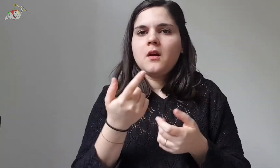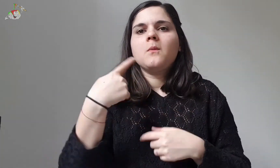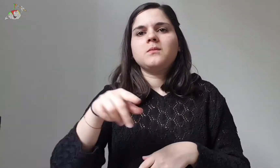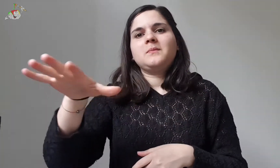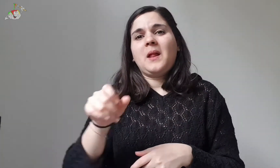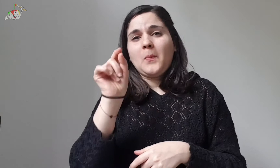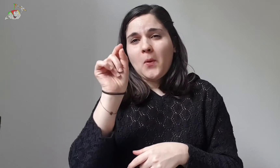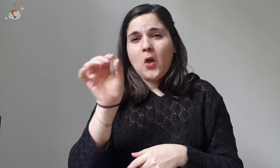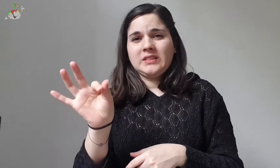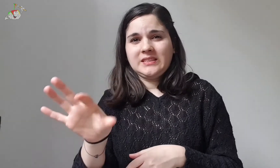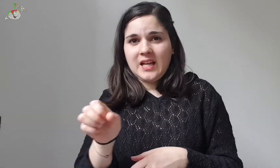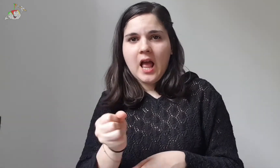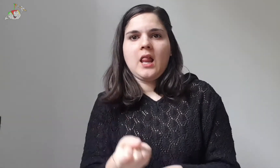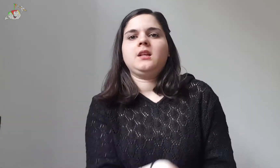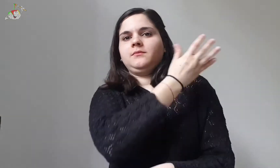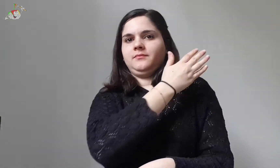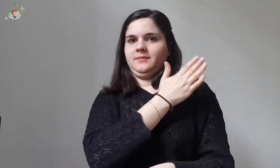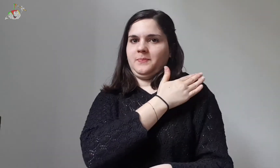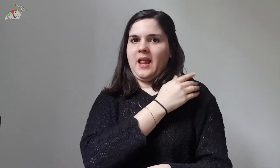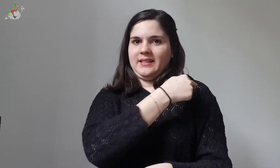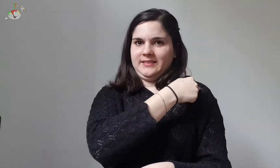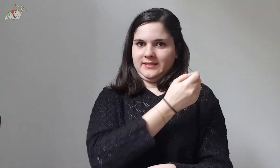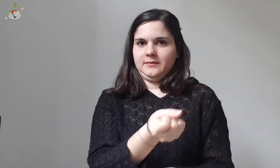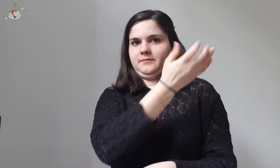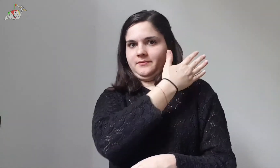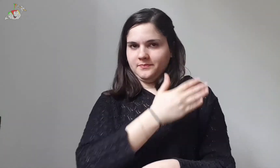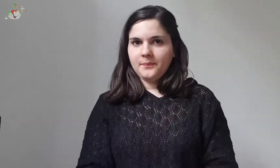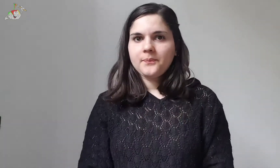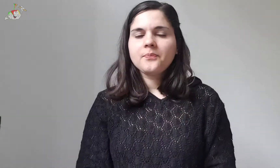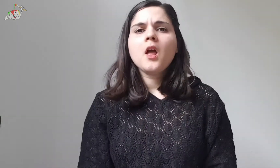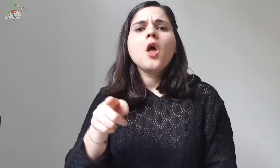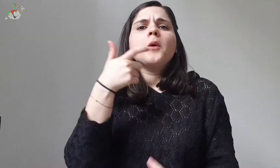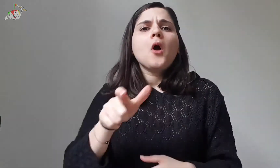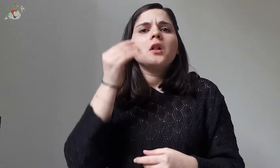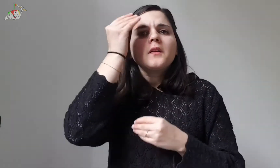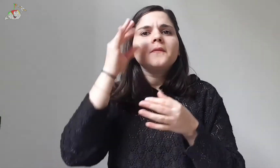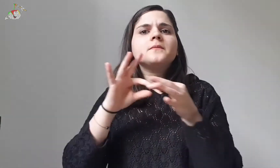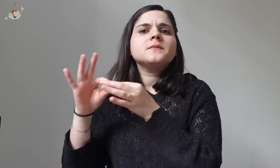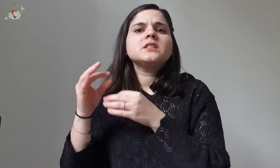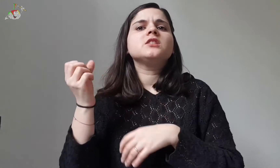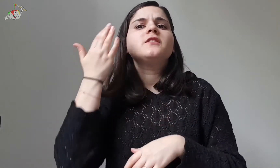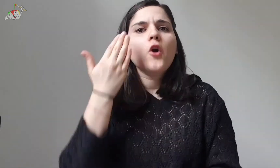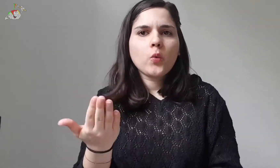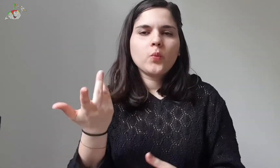He throws a pinch of salt behind his left shoulder. Why is it thought to bring bad luck?